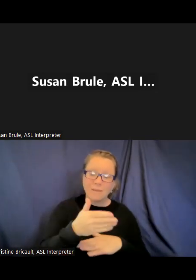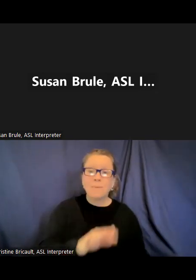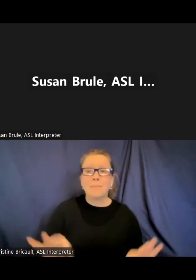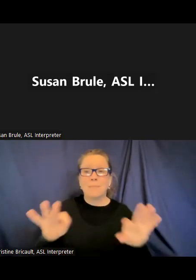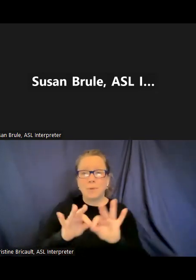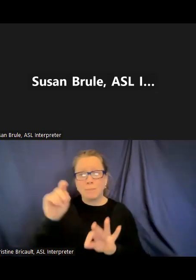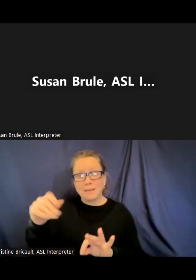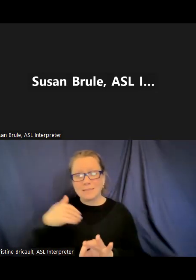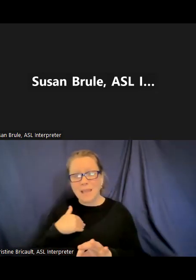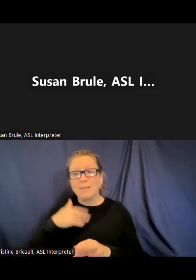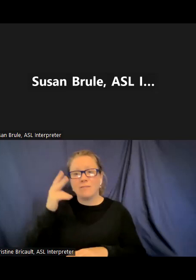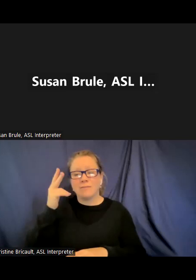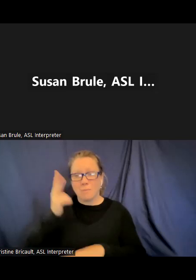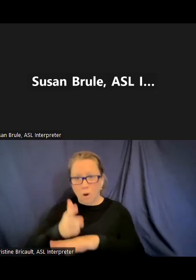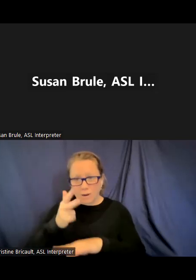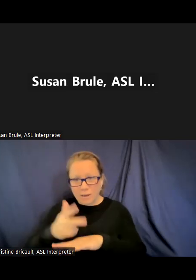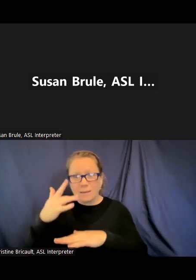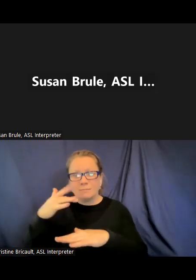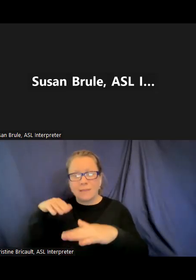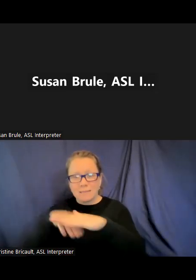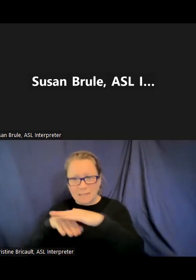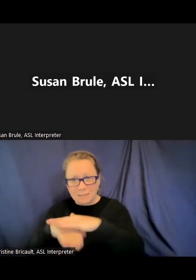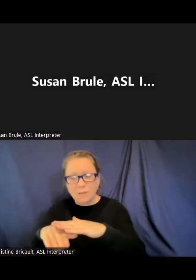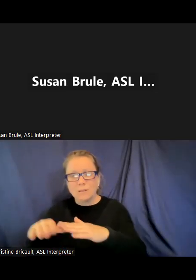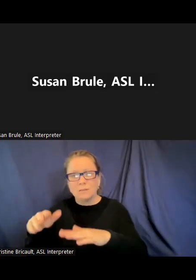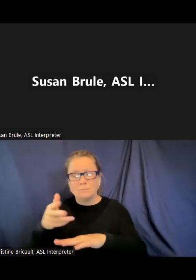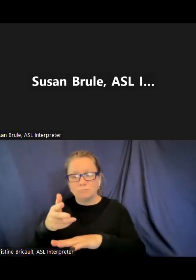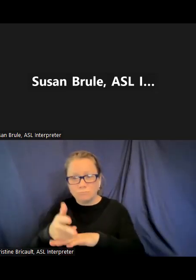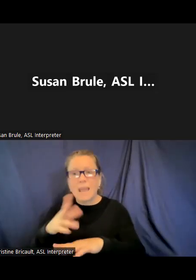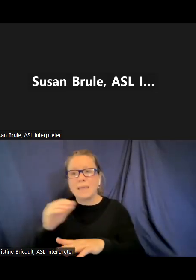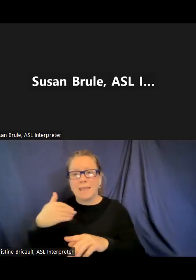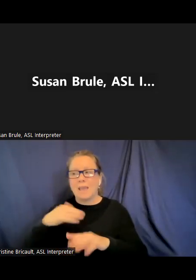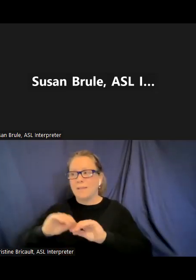accessible spots, and that those spots are clear, unimpeded access to an accessible entrance.